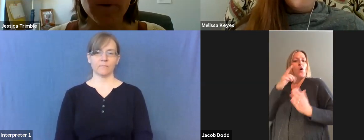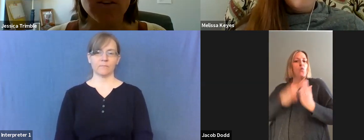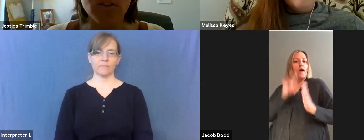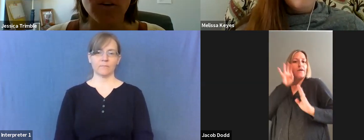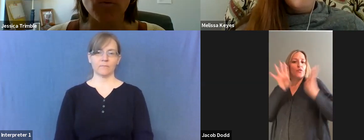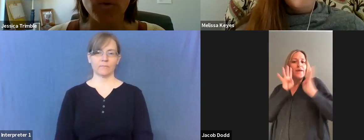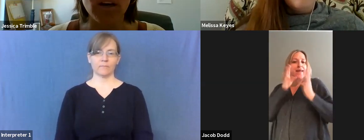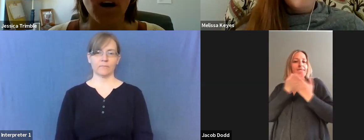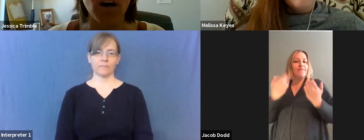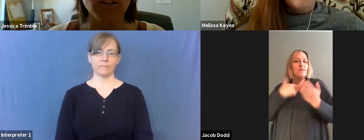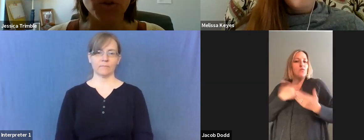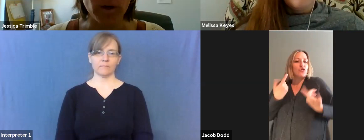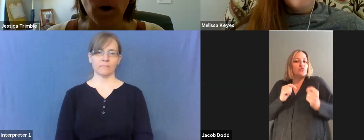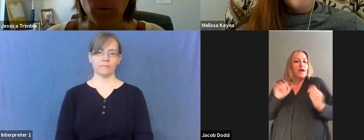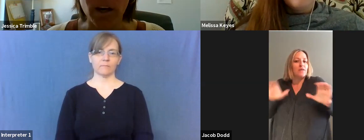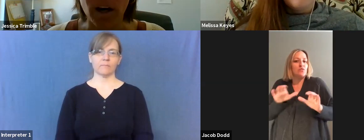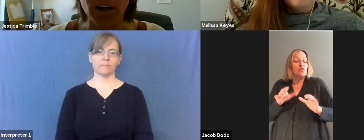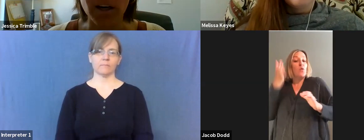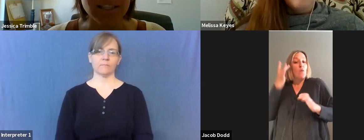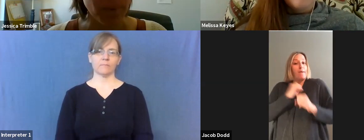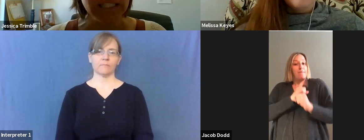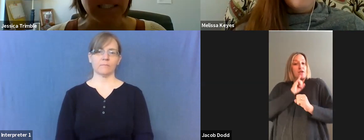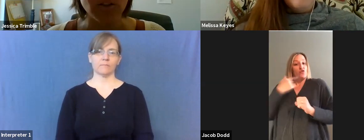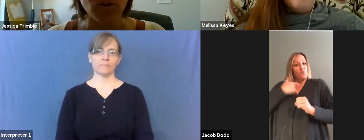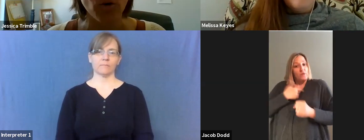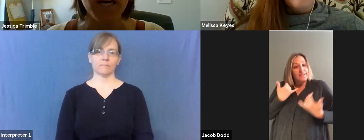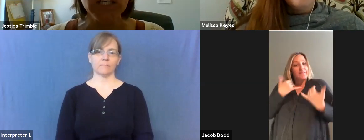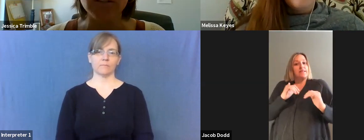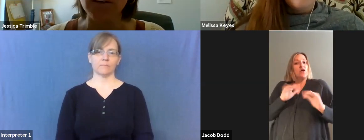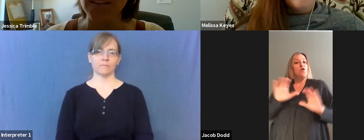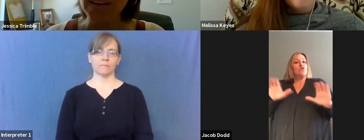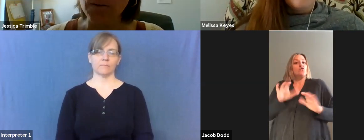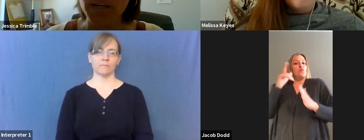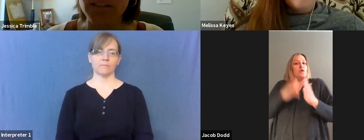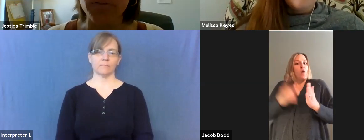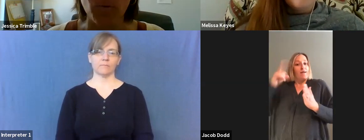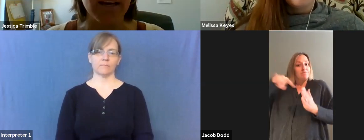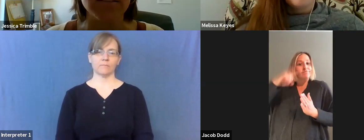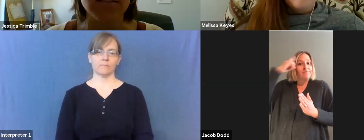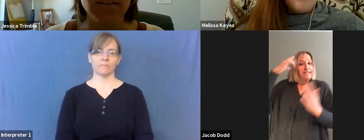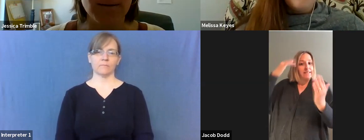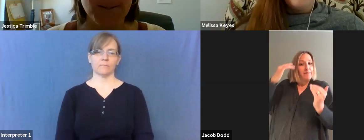to make sure we are doing what we are expected to do but just a little bit a different way.